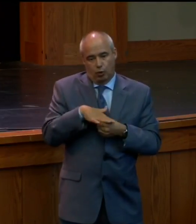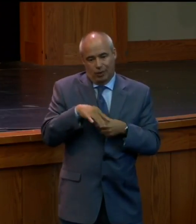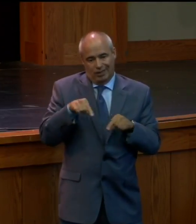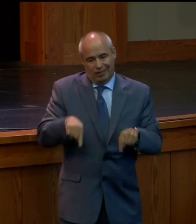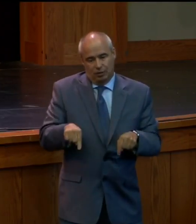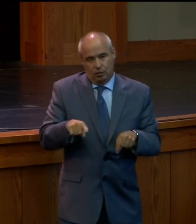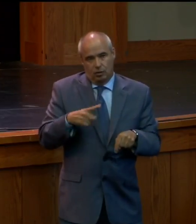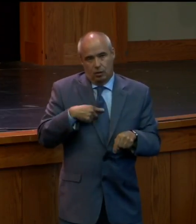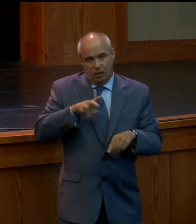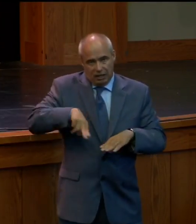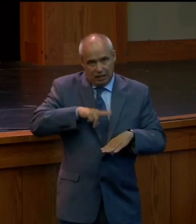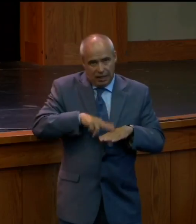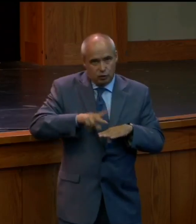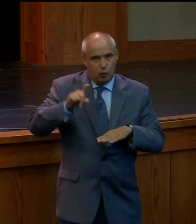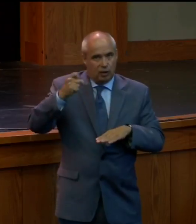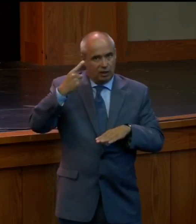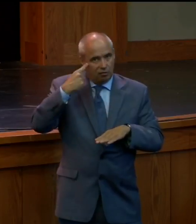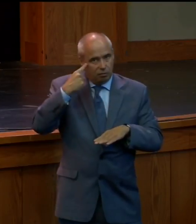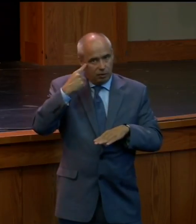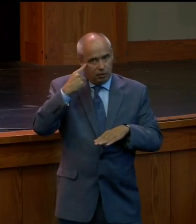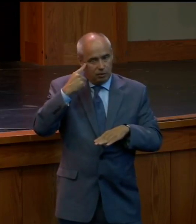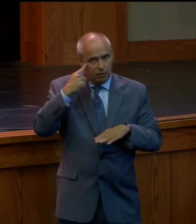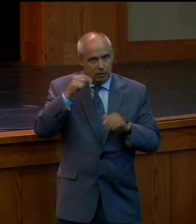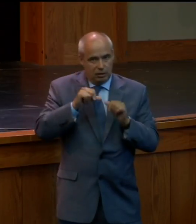PRESENCE OF NATIONAL GOVERNMENT WHICH WILL CONTINUE TO ATTRACT